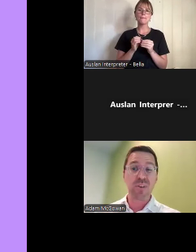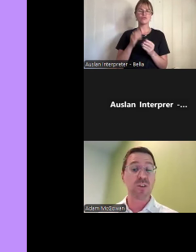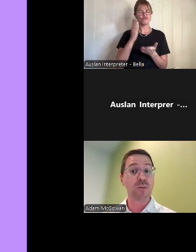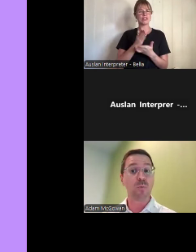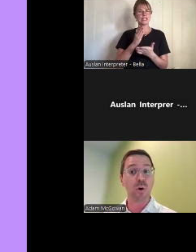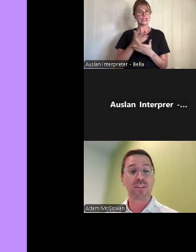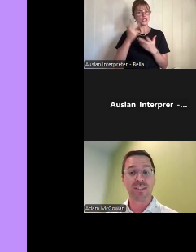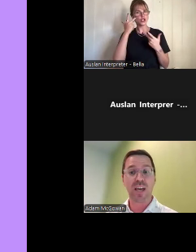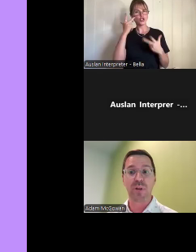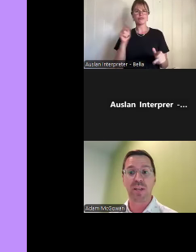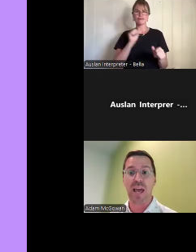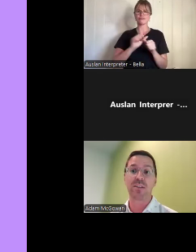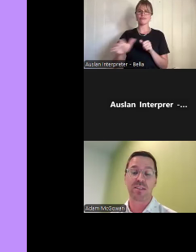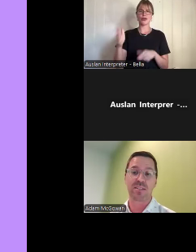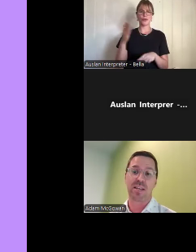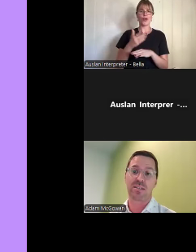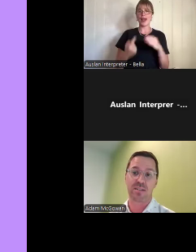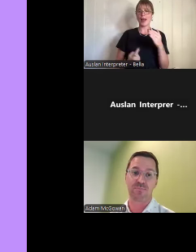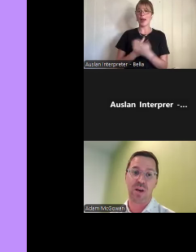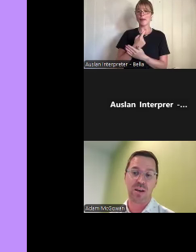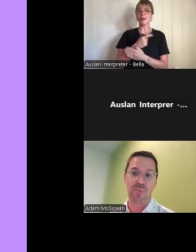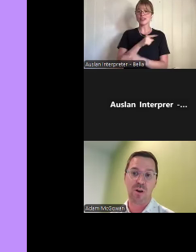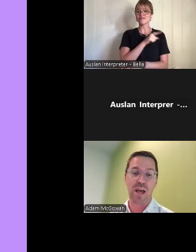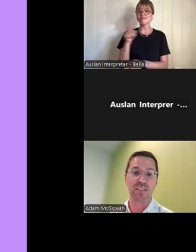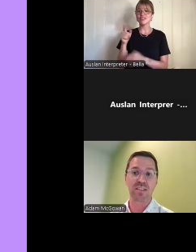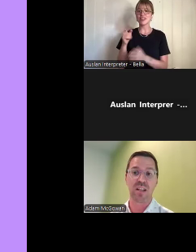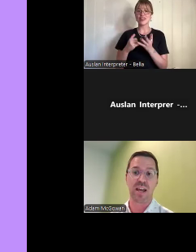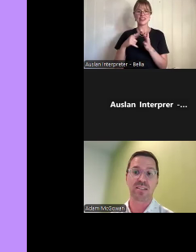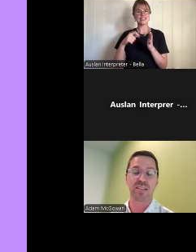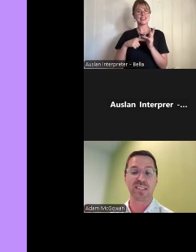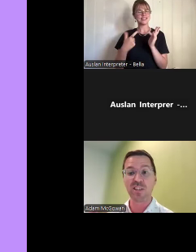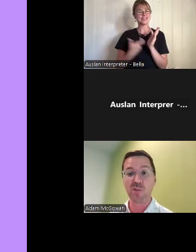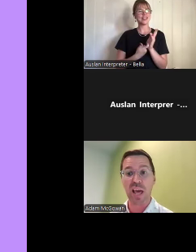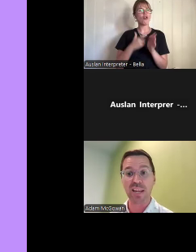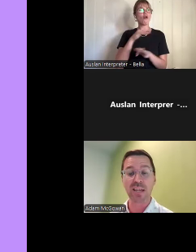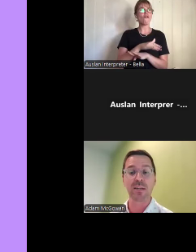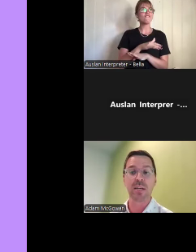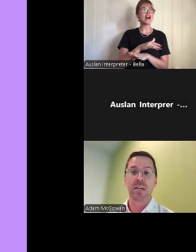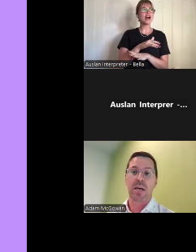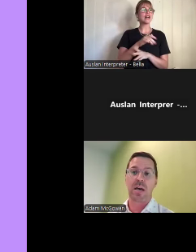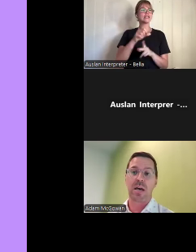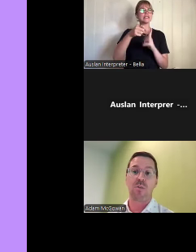really great work that's happening out in the sector, around things like succession planning,